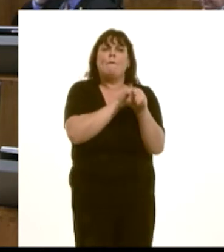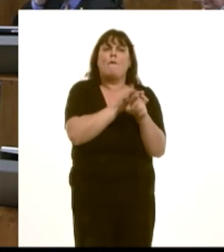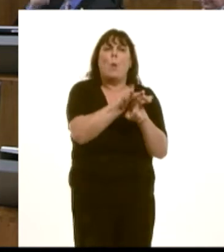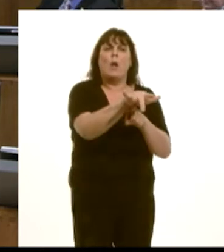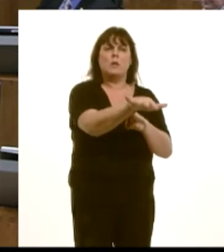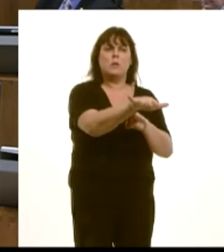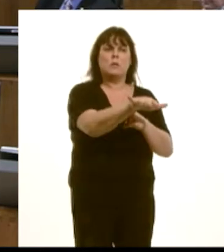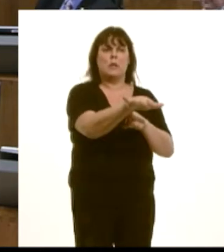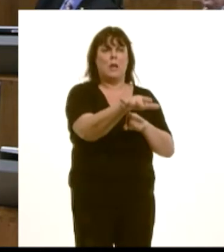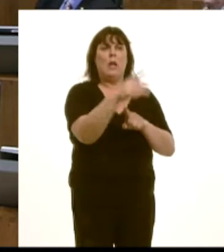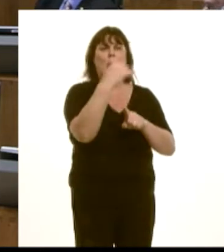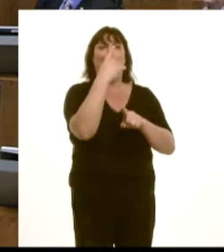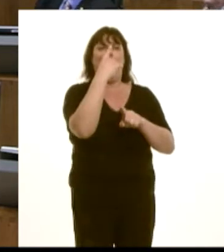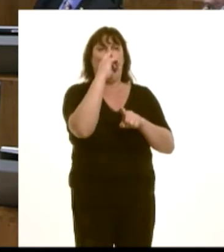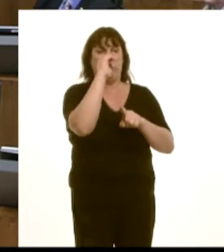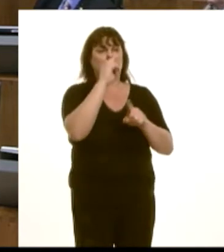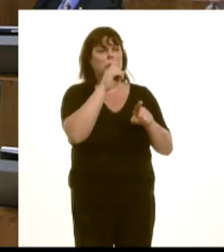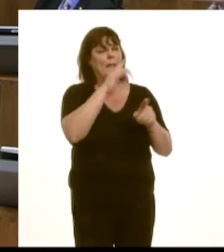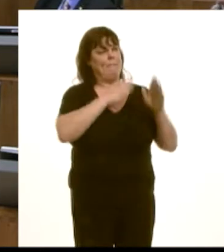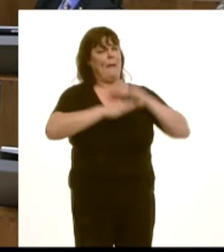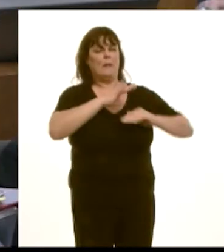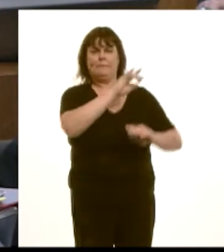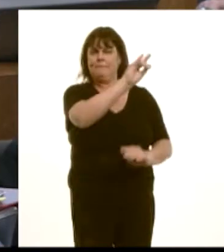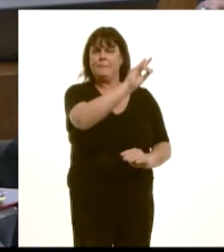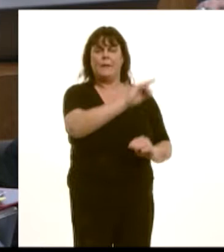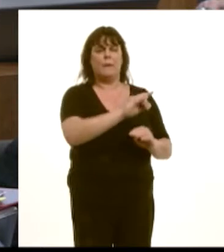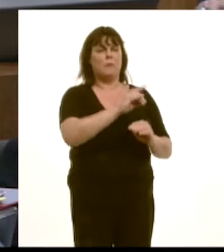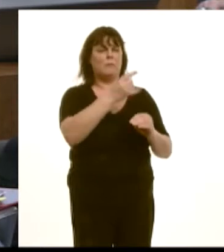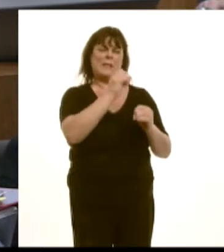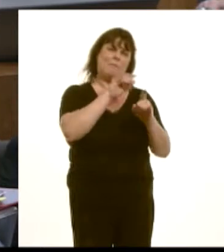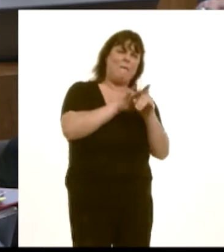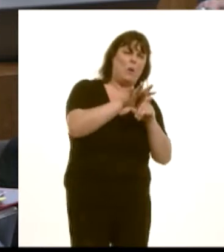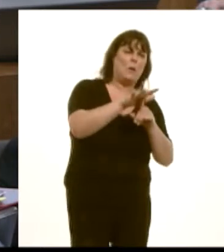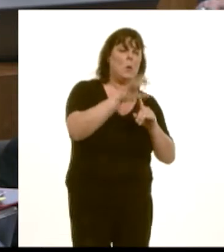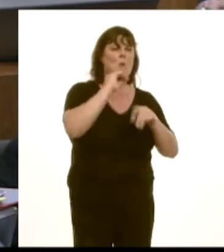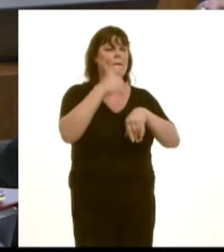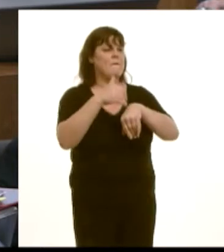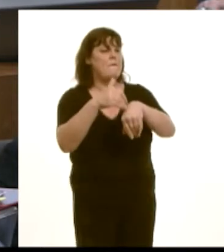be extremely malevolent, not just on society, but on the country as a whole, and I very